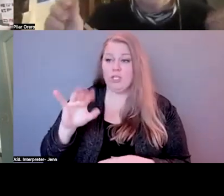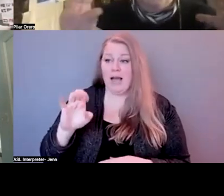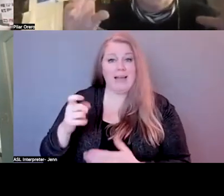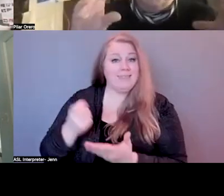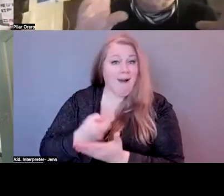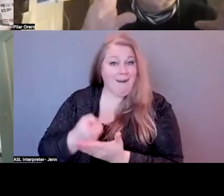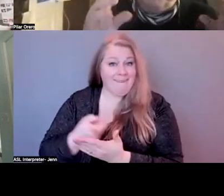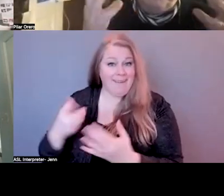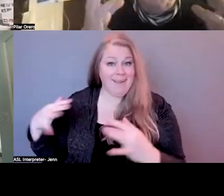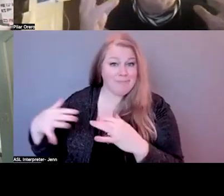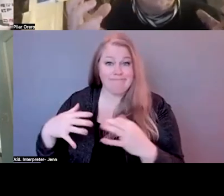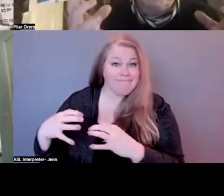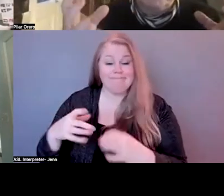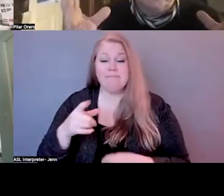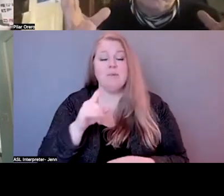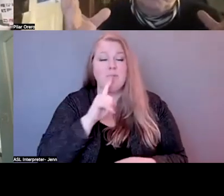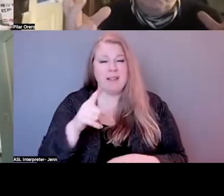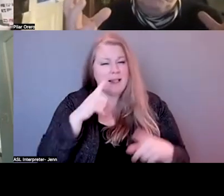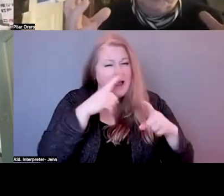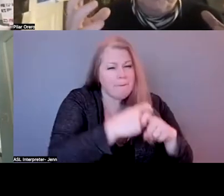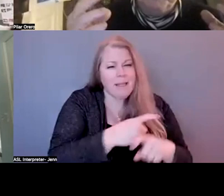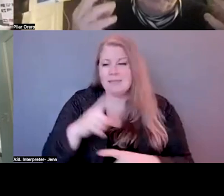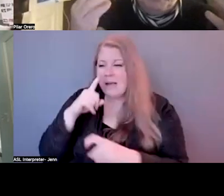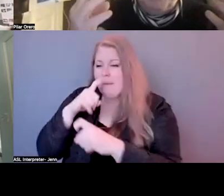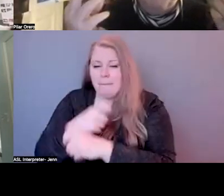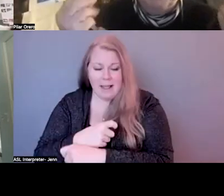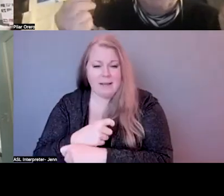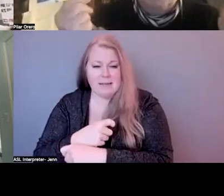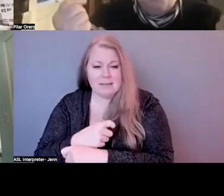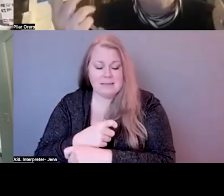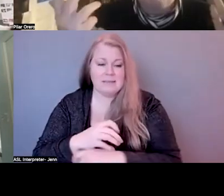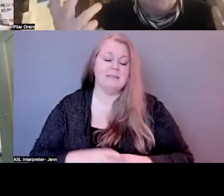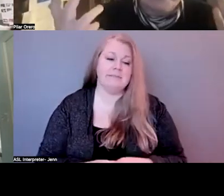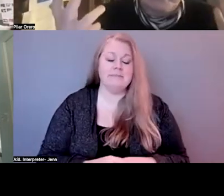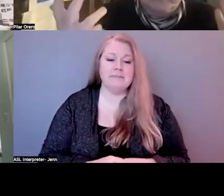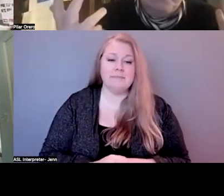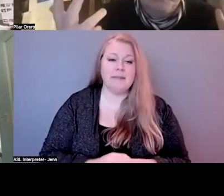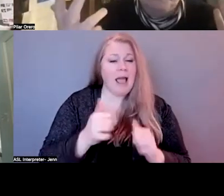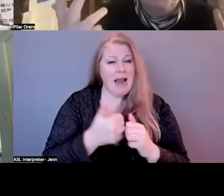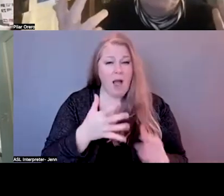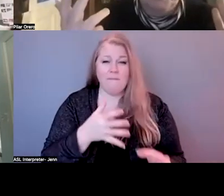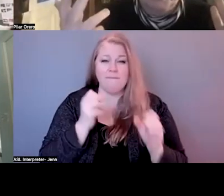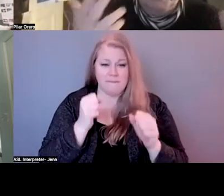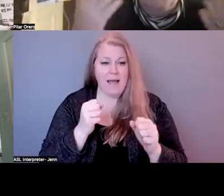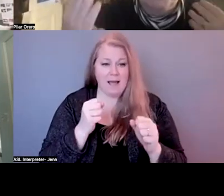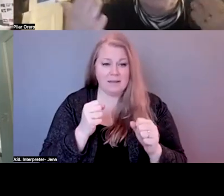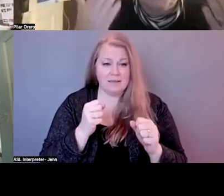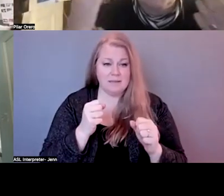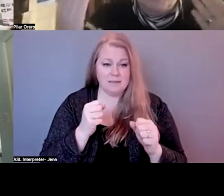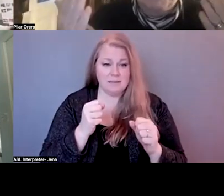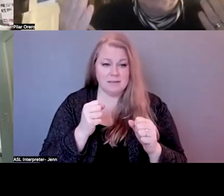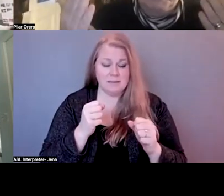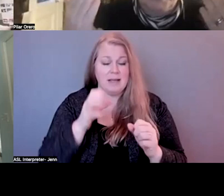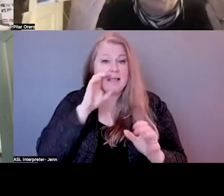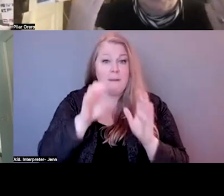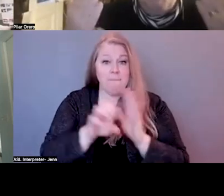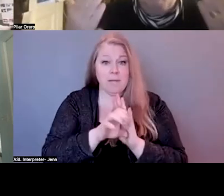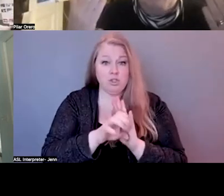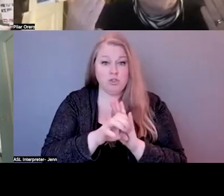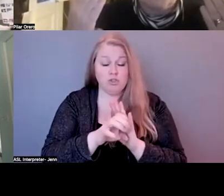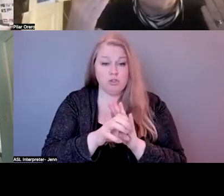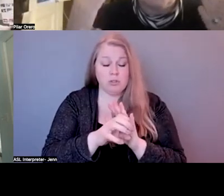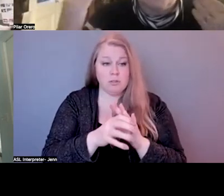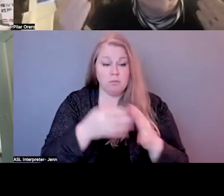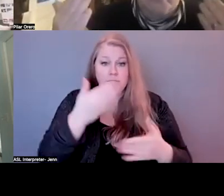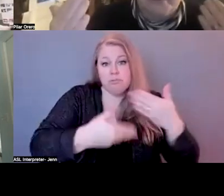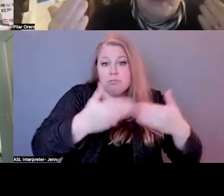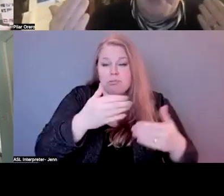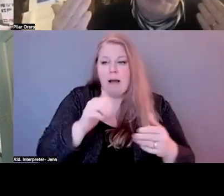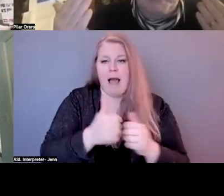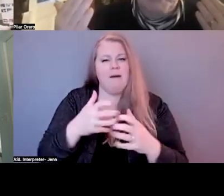So the complexity and how fast for example, images happen, how fast is the dialogue happening,